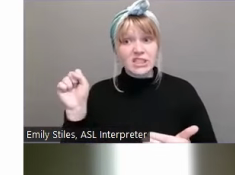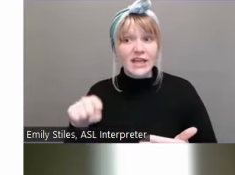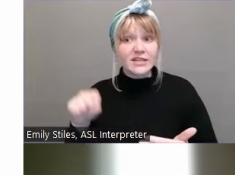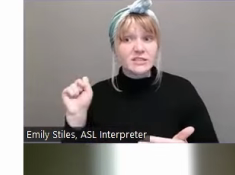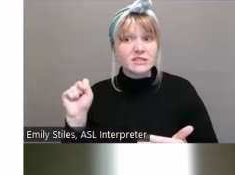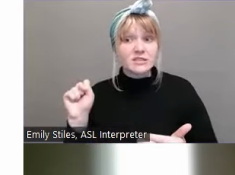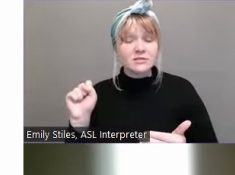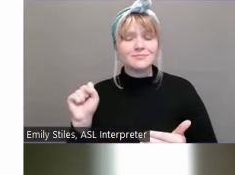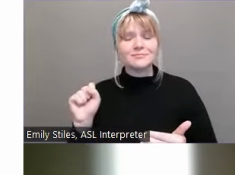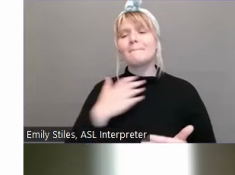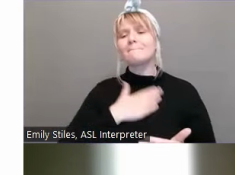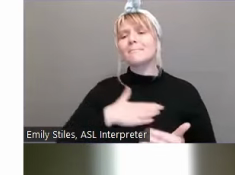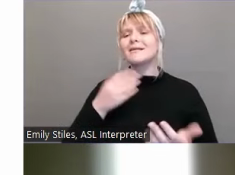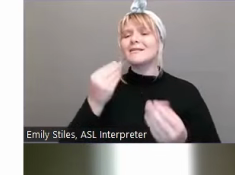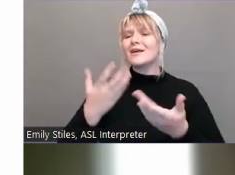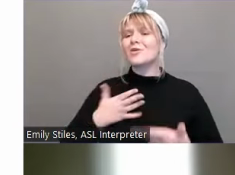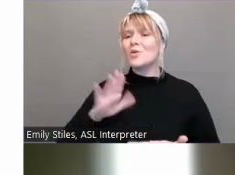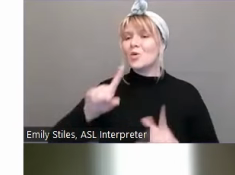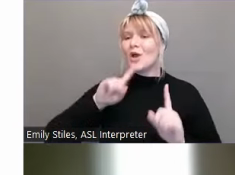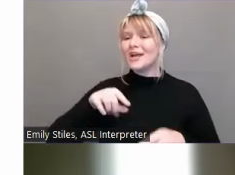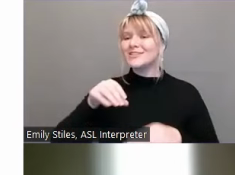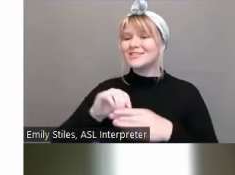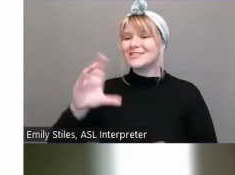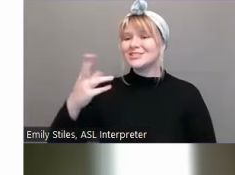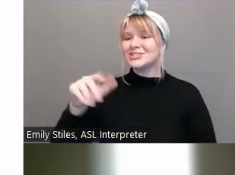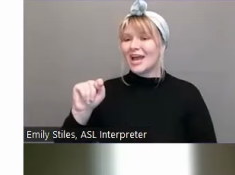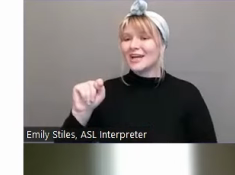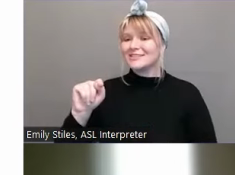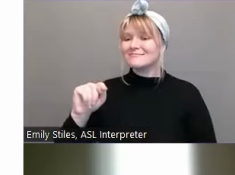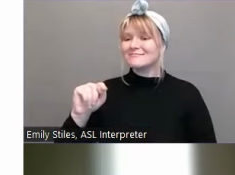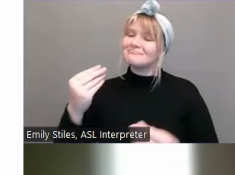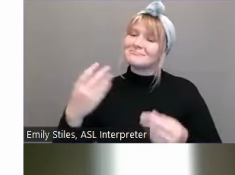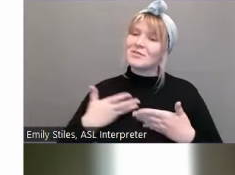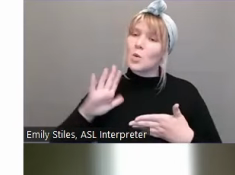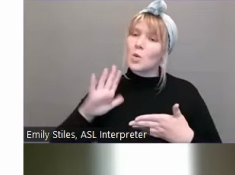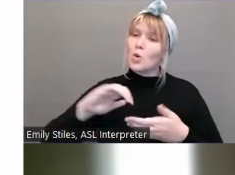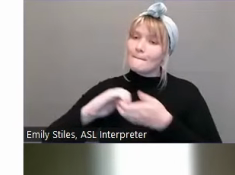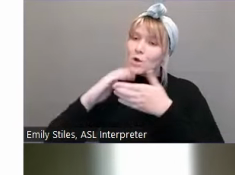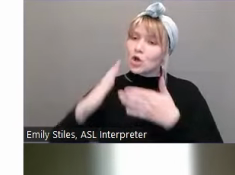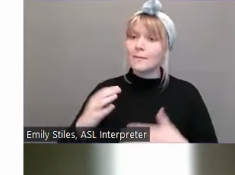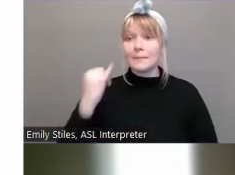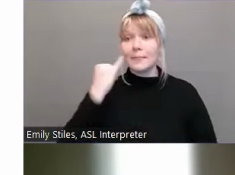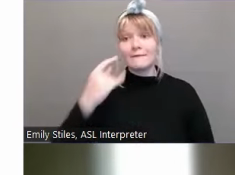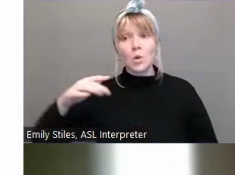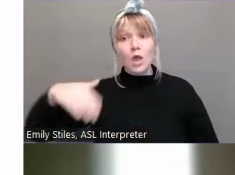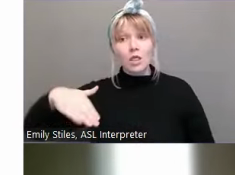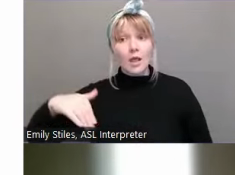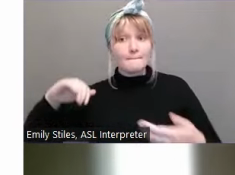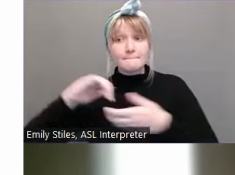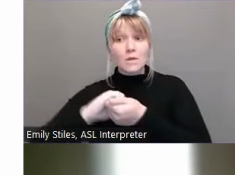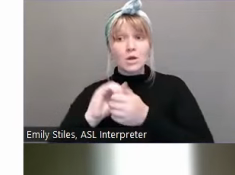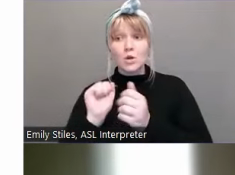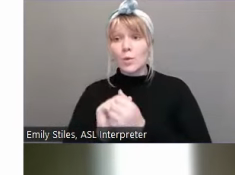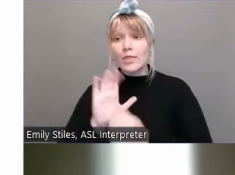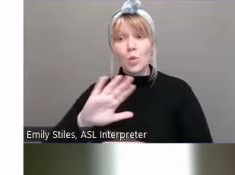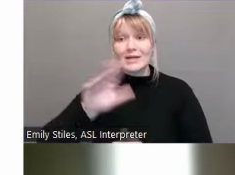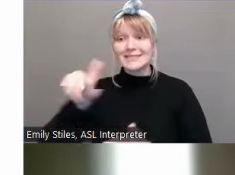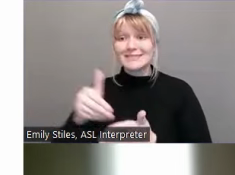us to know who all is partnering with who. If you haven’t partnered with a local Center for Independent Living, please feel free to